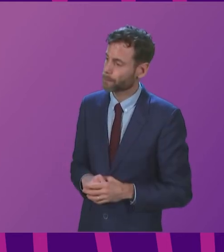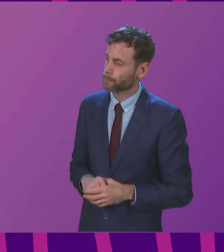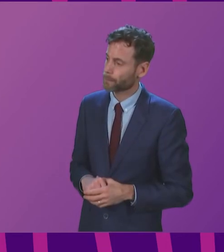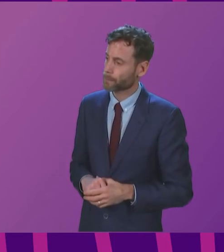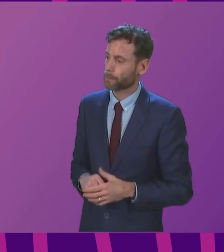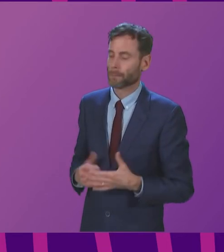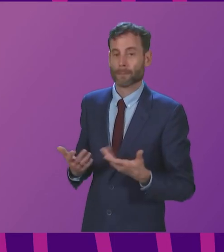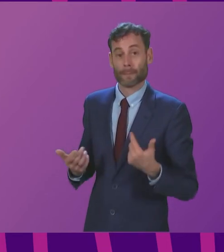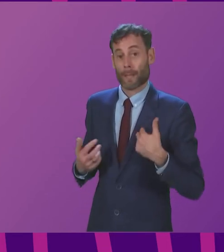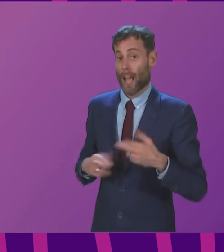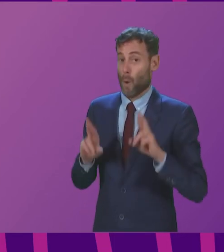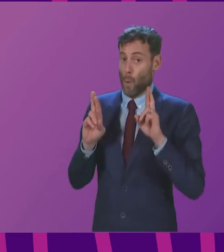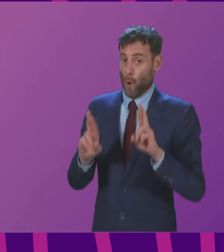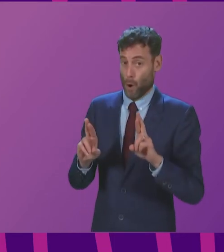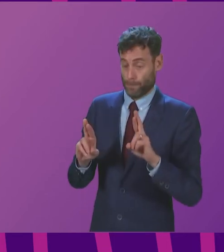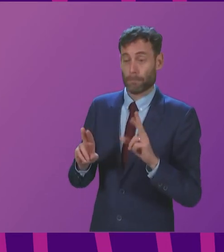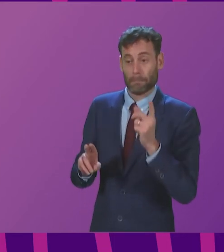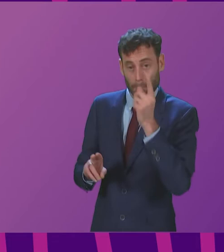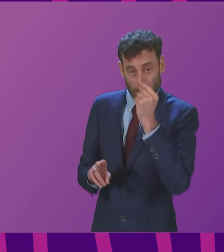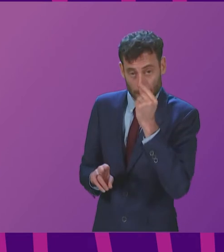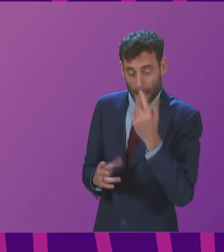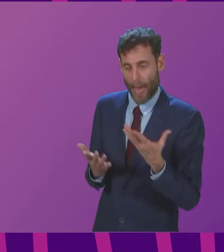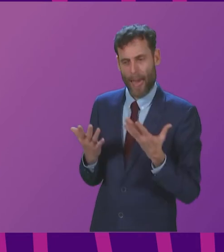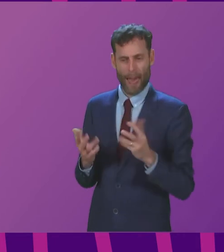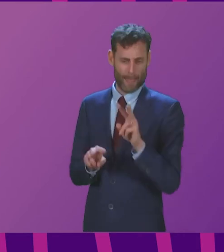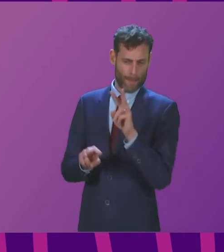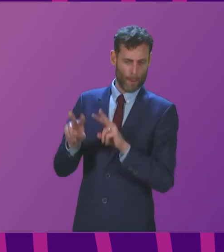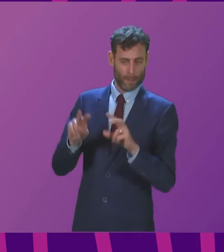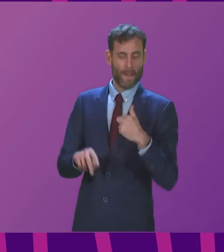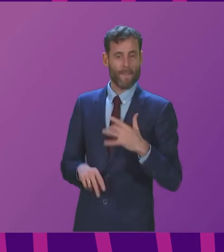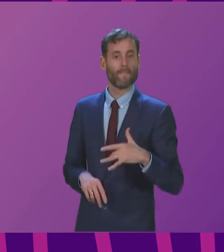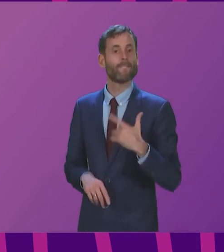I certainly hope so. At this stage, I am very optimistic about that,